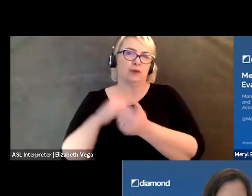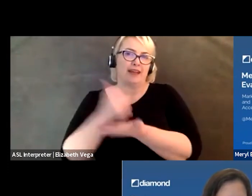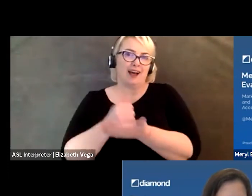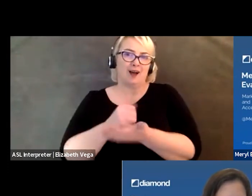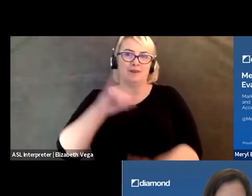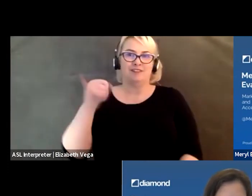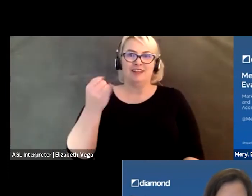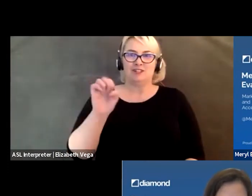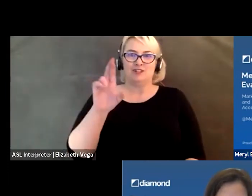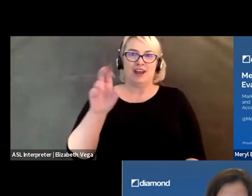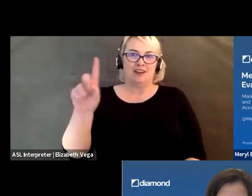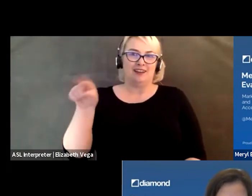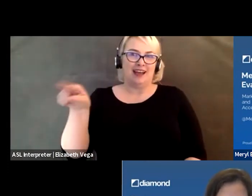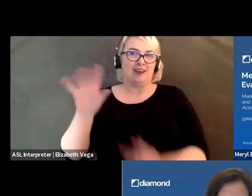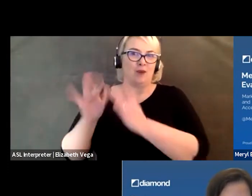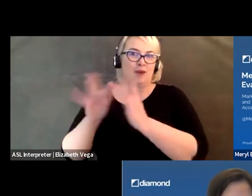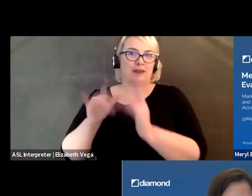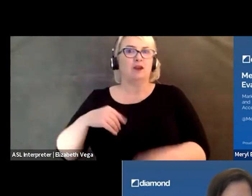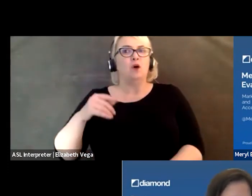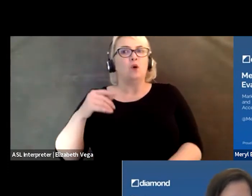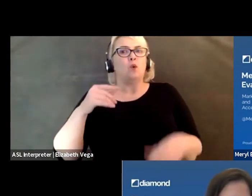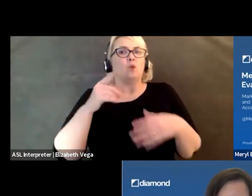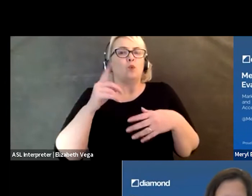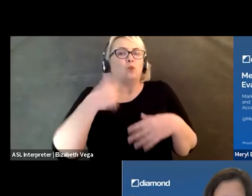What percentage of the sites are really importing that and maybe we